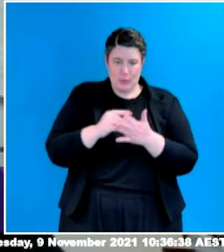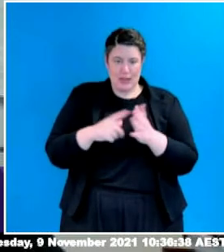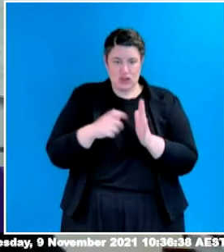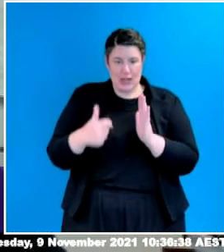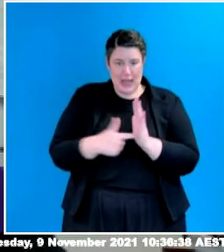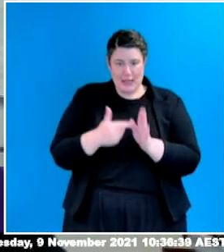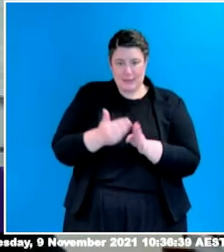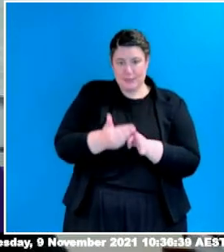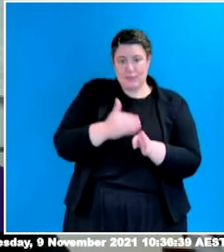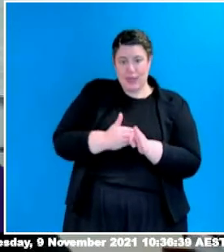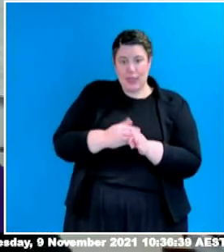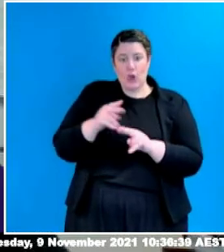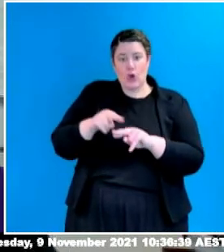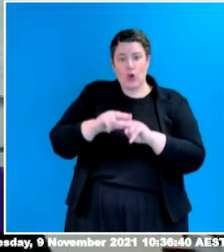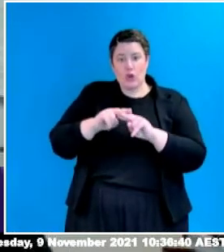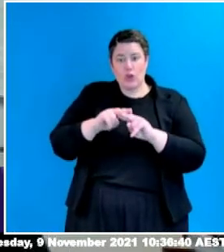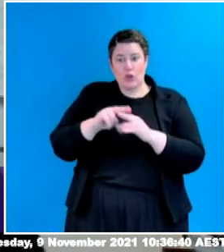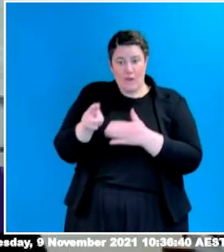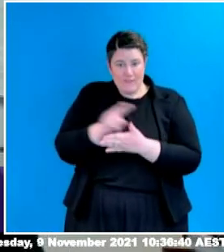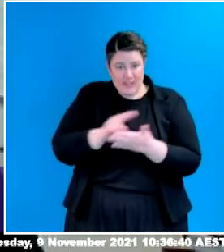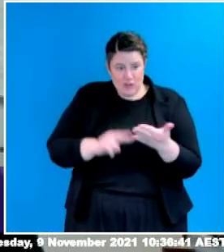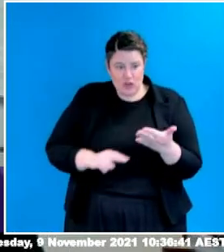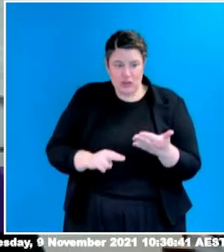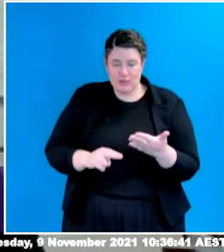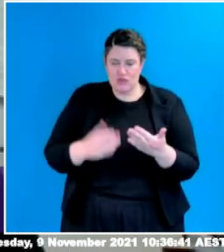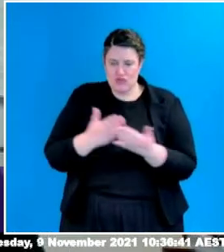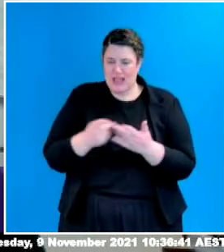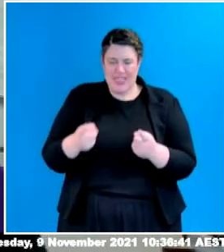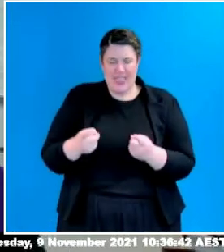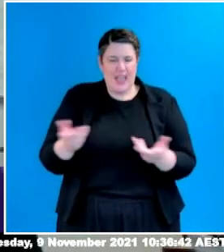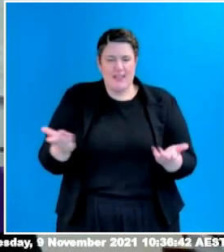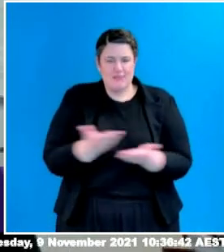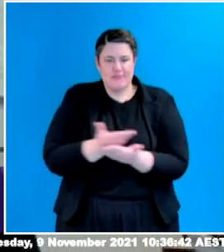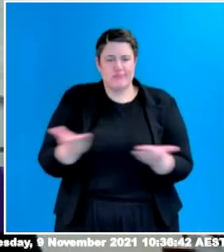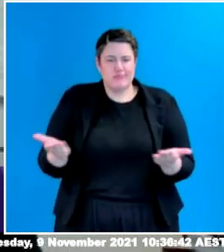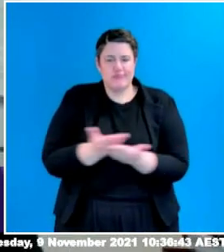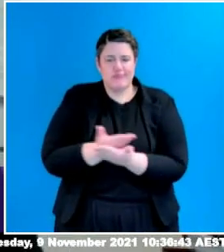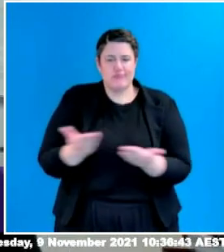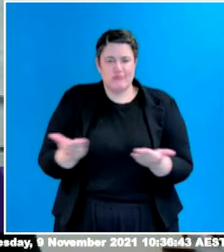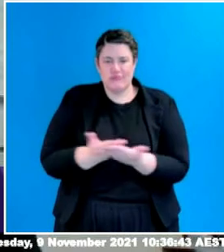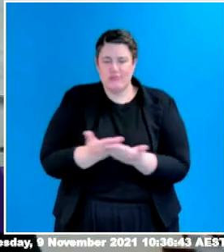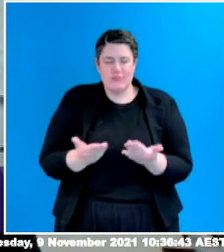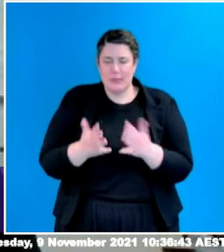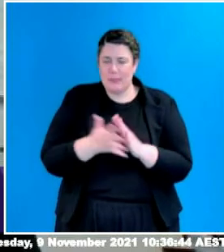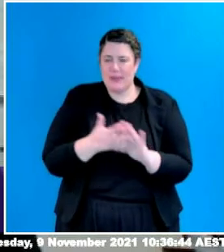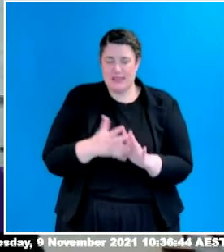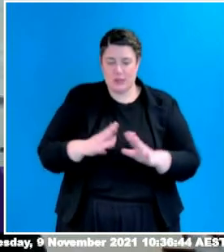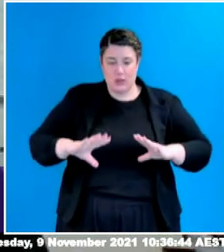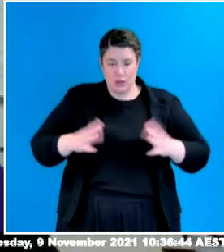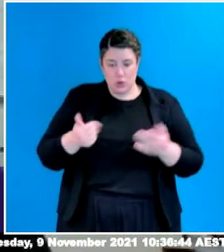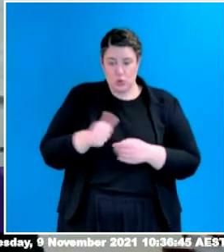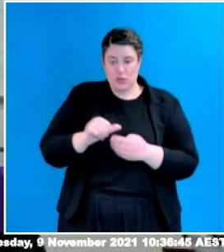Convention, the two interface in a way that allows you to use the Convention to